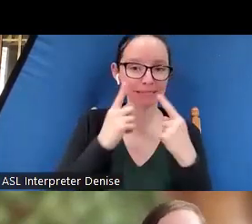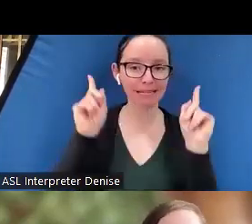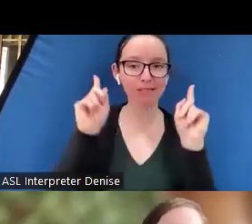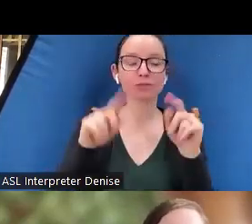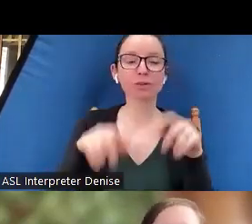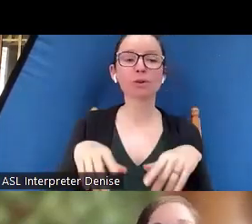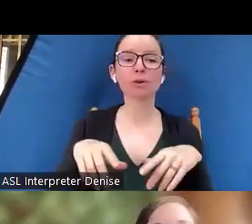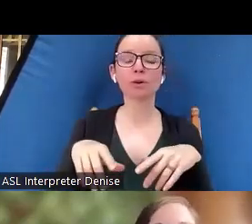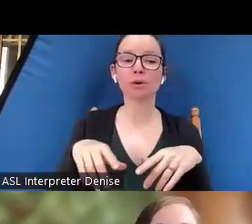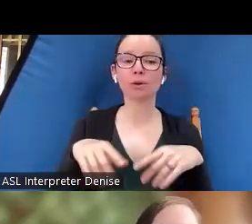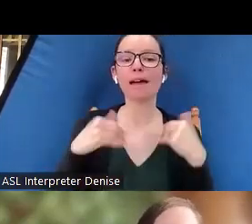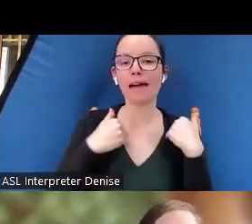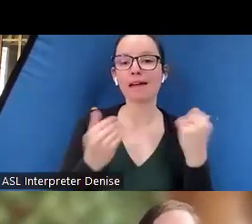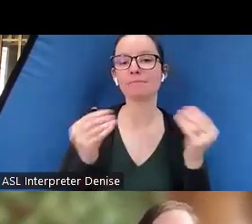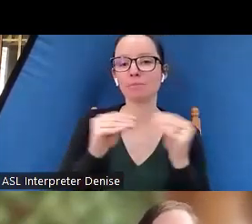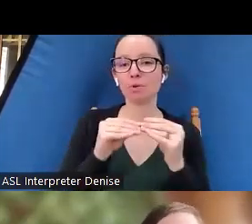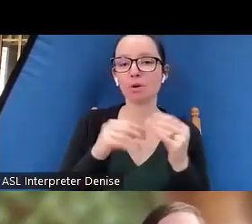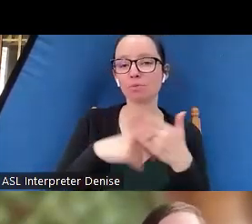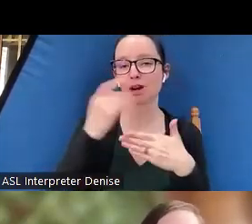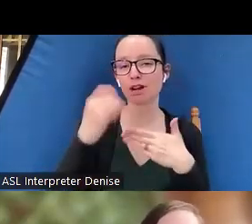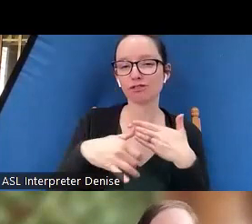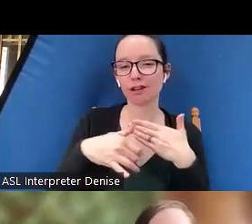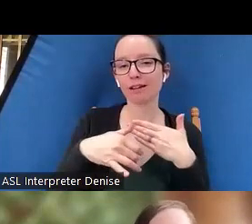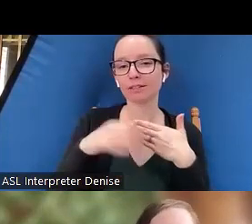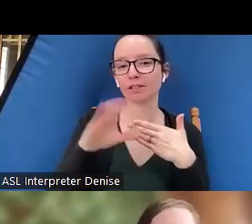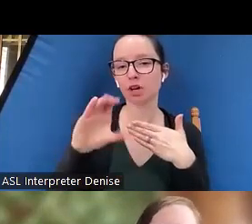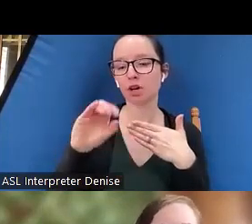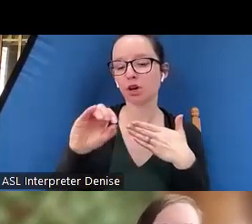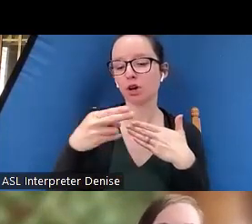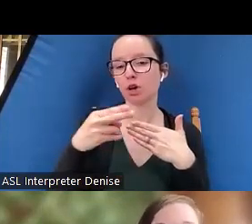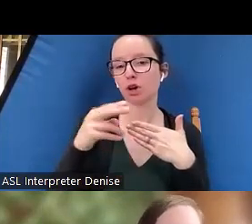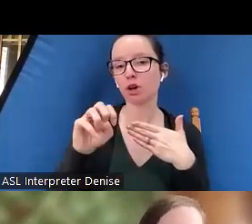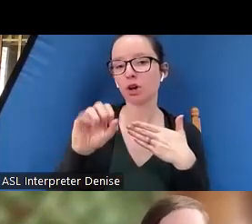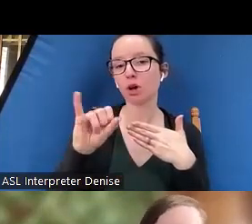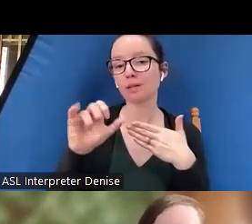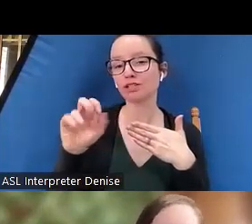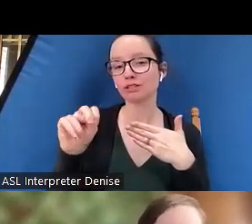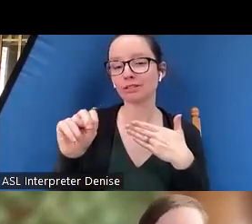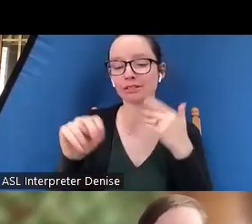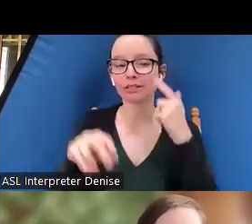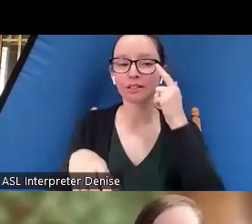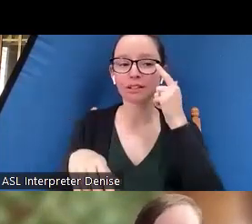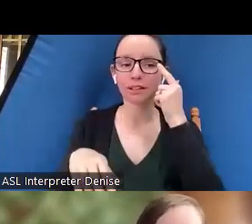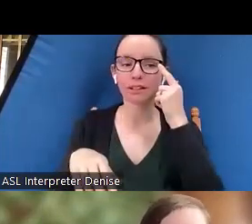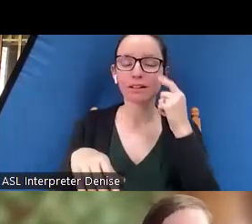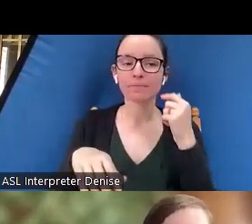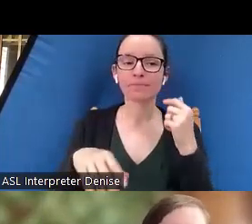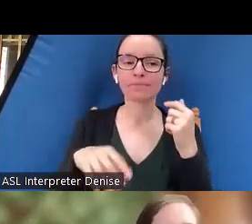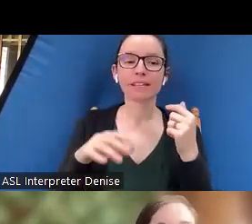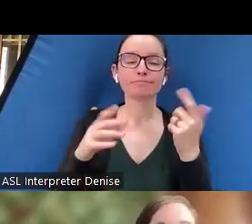cohesion, especially as things develop and lots of moving pieces are happening.